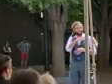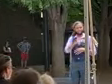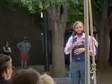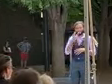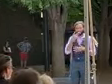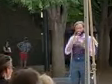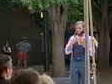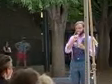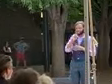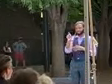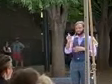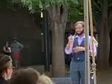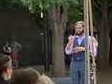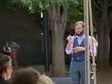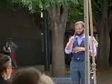I see some of them here. Some over there.